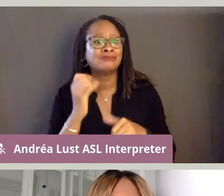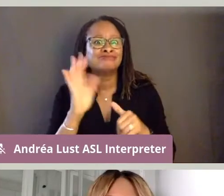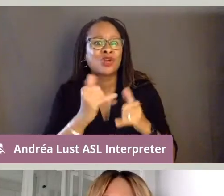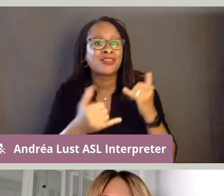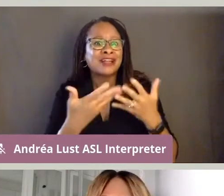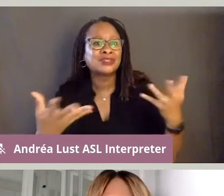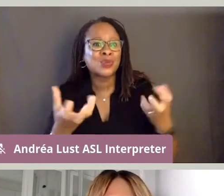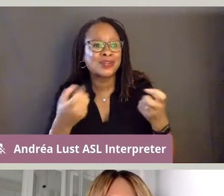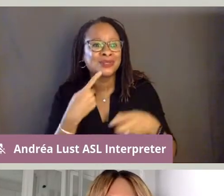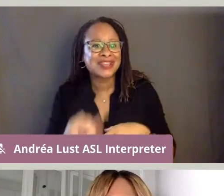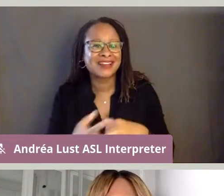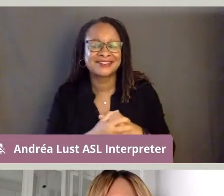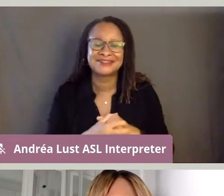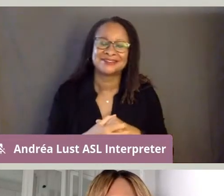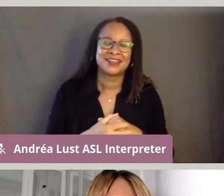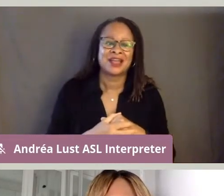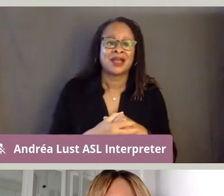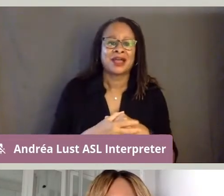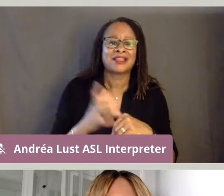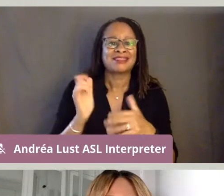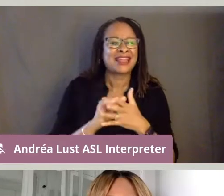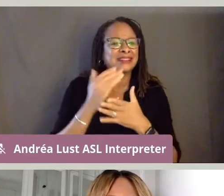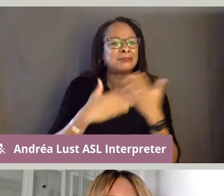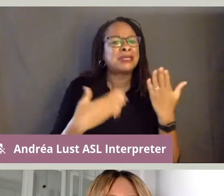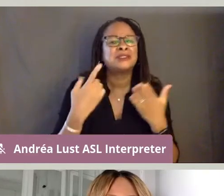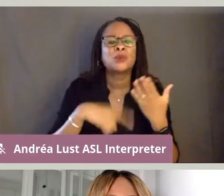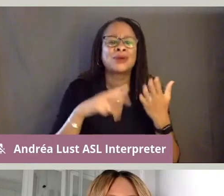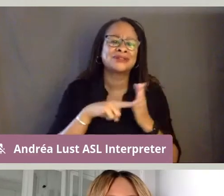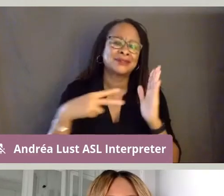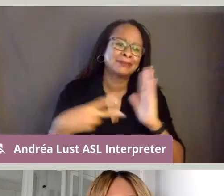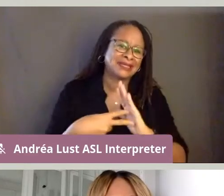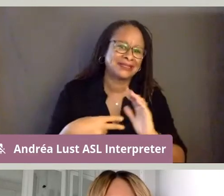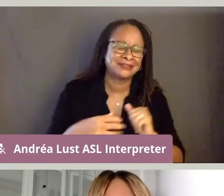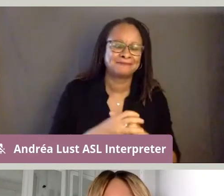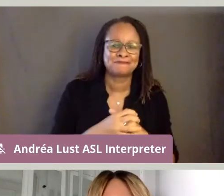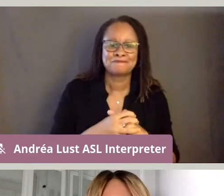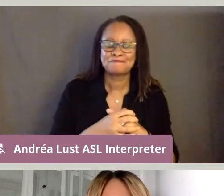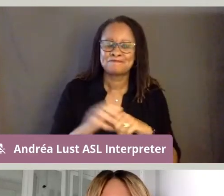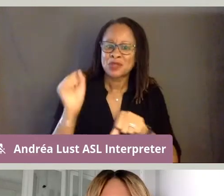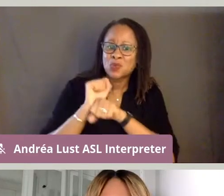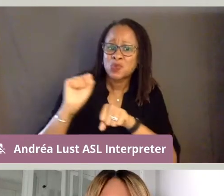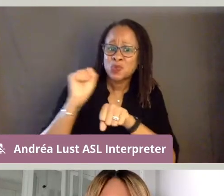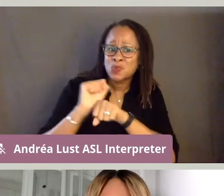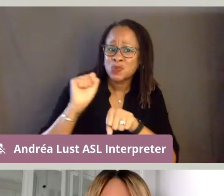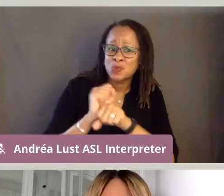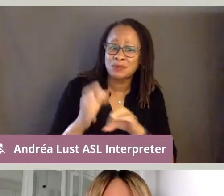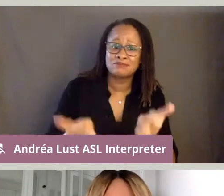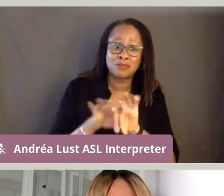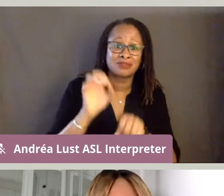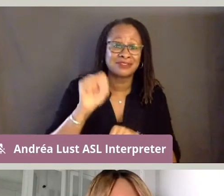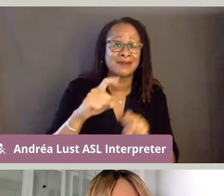Because I think that is the piece, what does it mean? The work is so important, but then ideally,